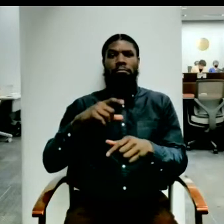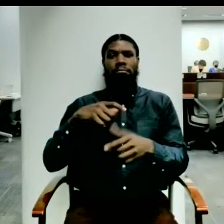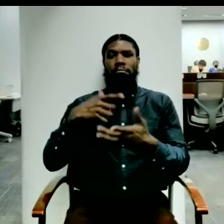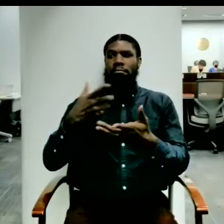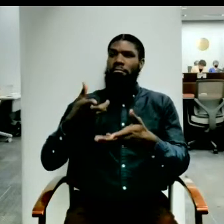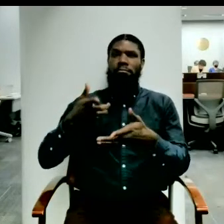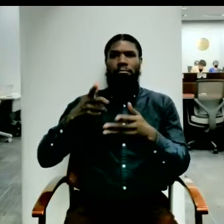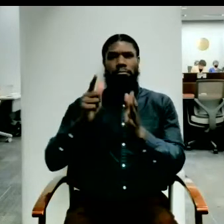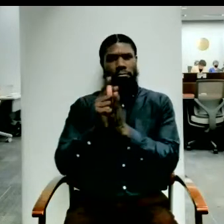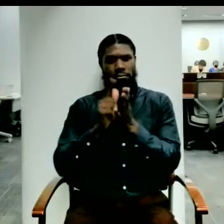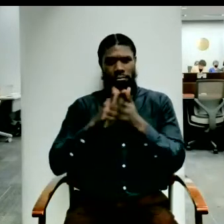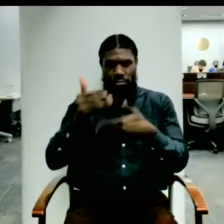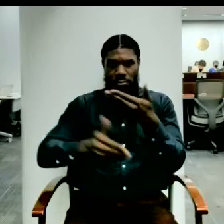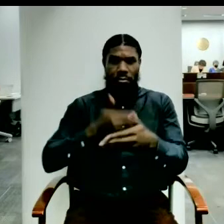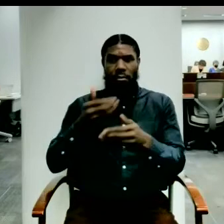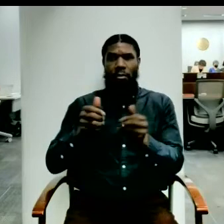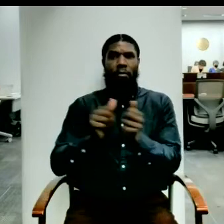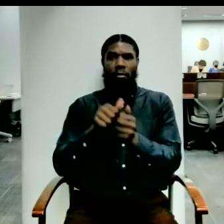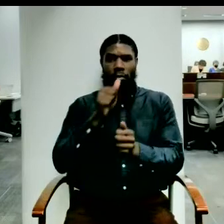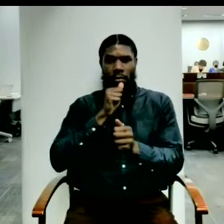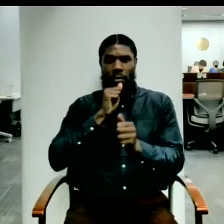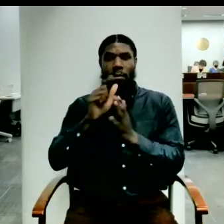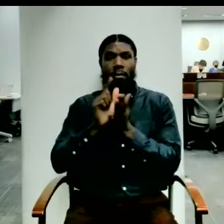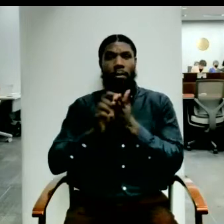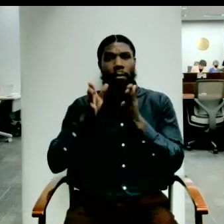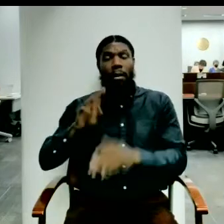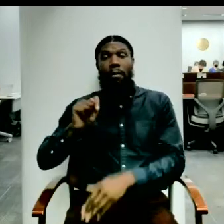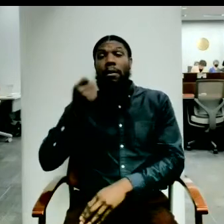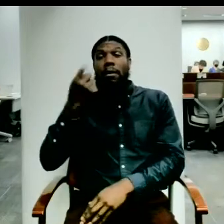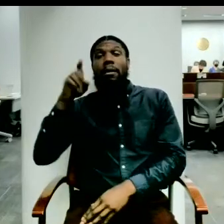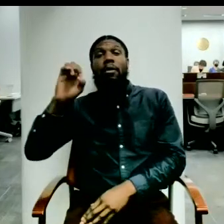has particular tools and resources to address include the intersection